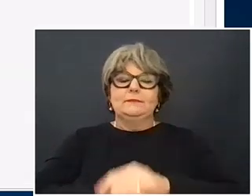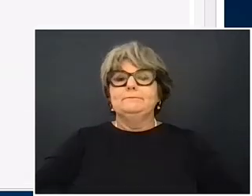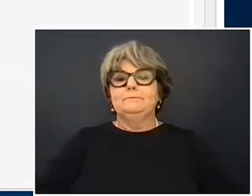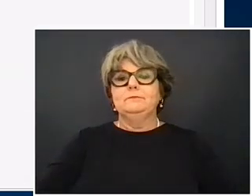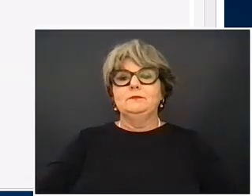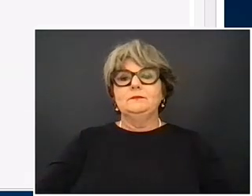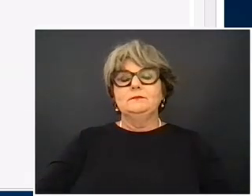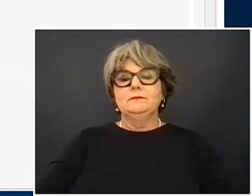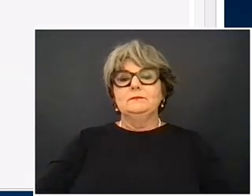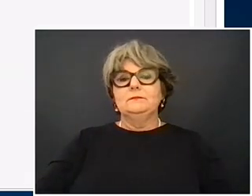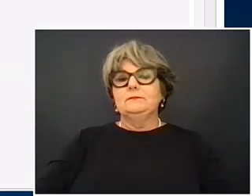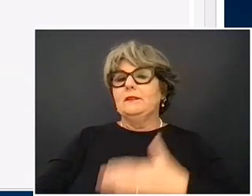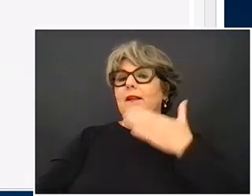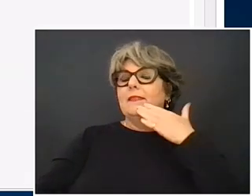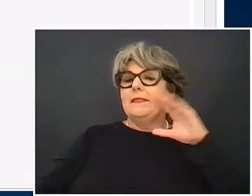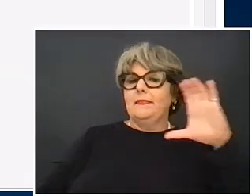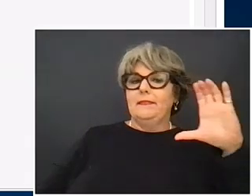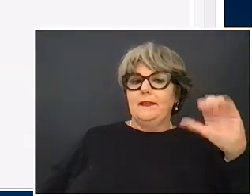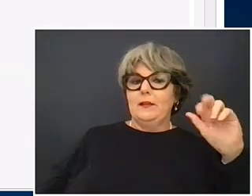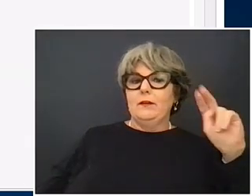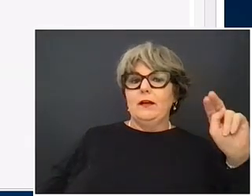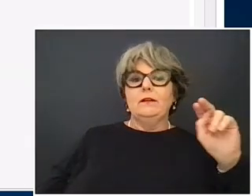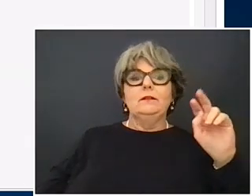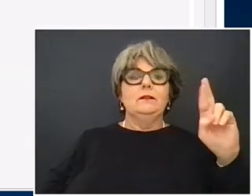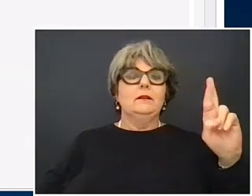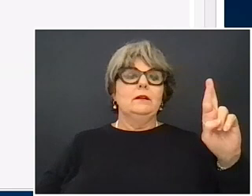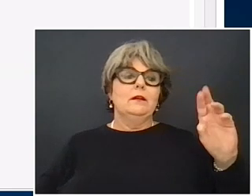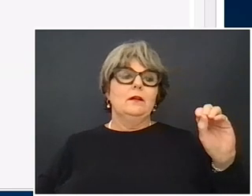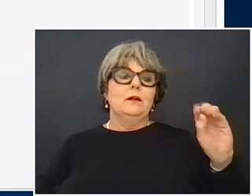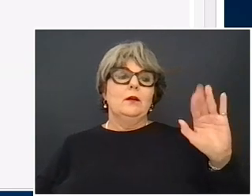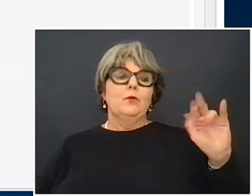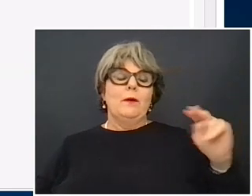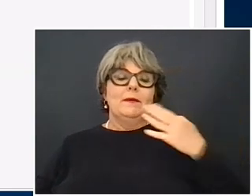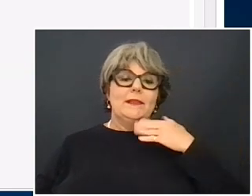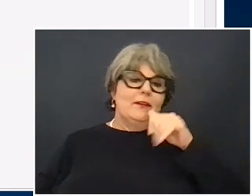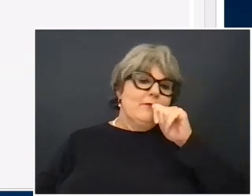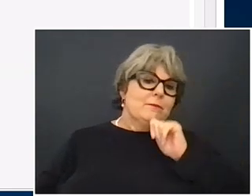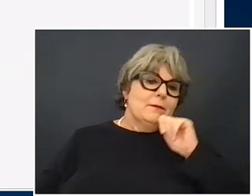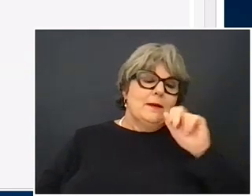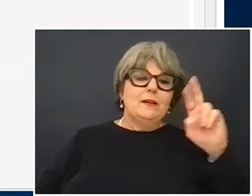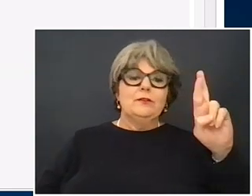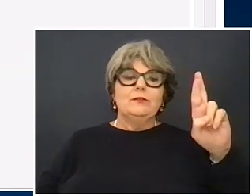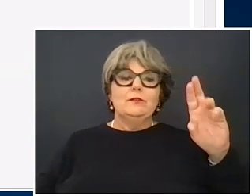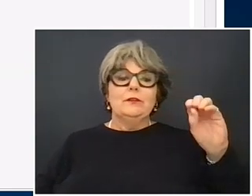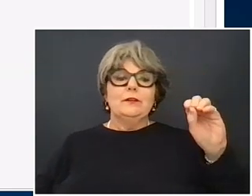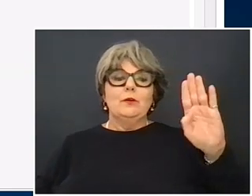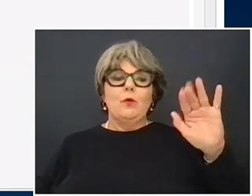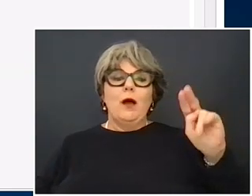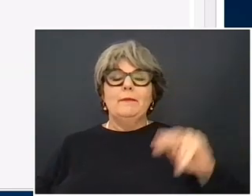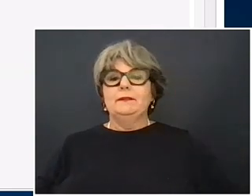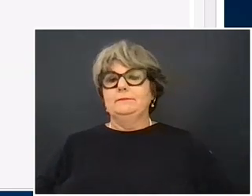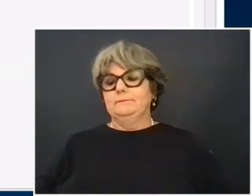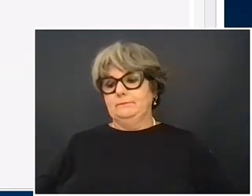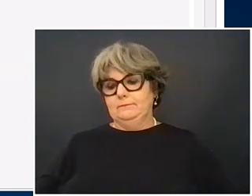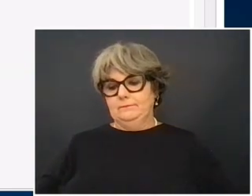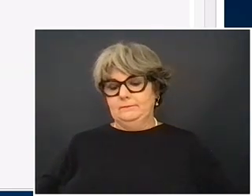Thanks, Carolyn. Okay, Robyn, thank you for being patient. No problem. I'm happy to. So I just want to say we